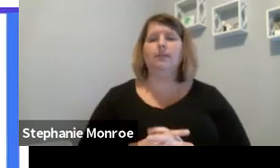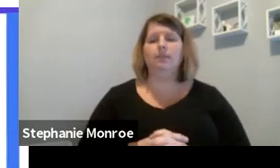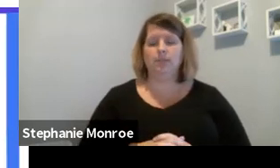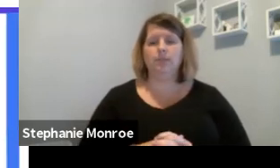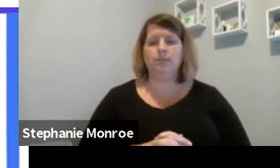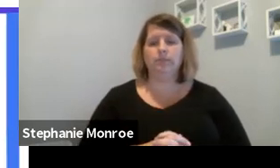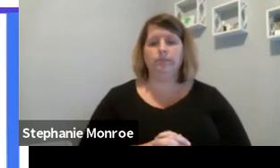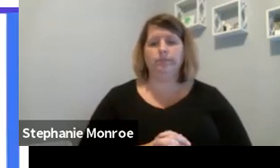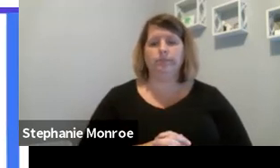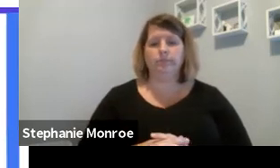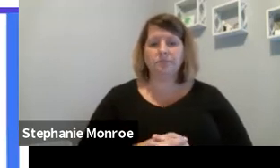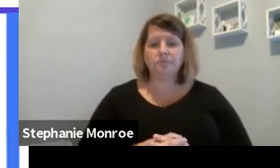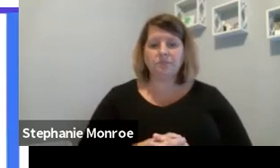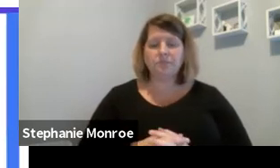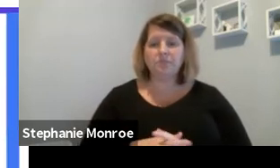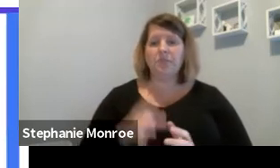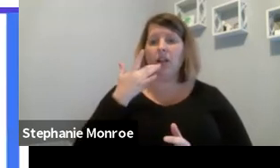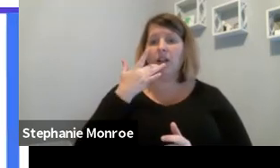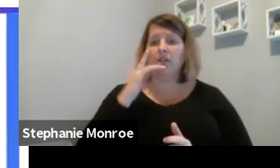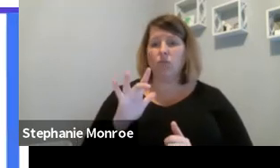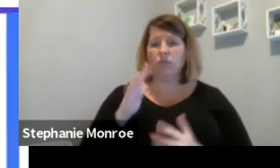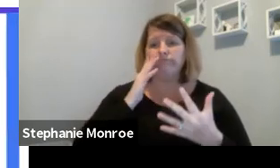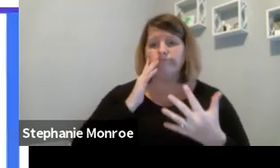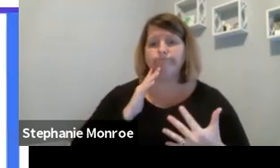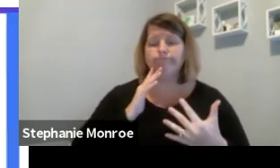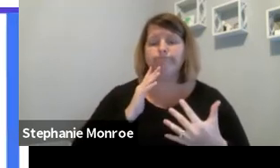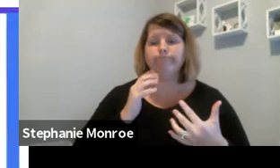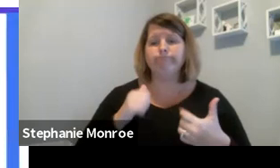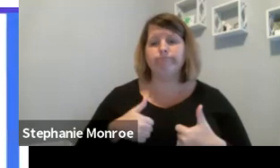Unfortunately, survivors will likely experience